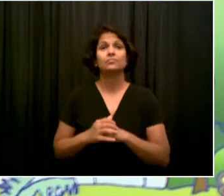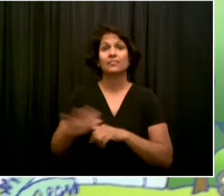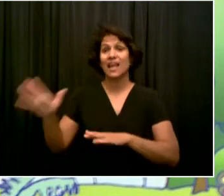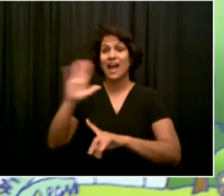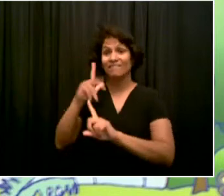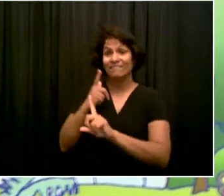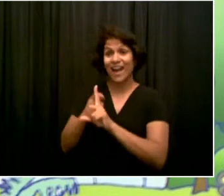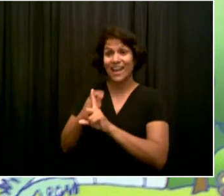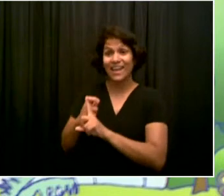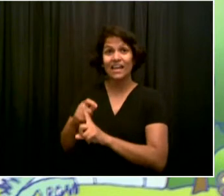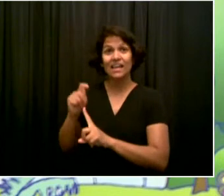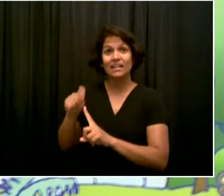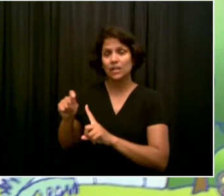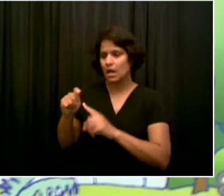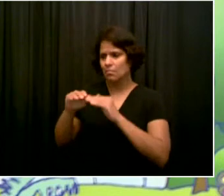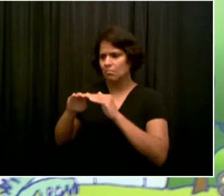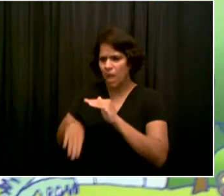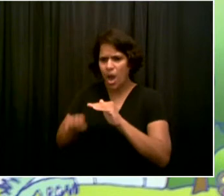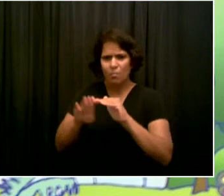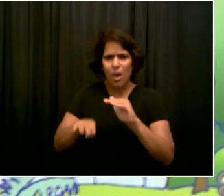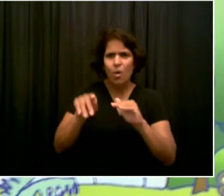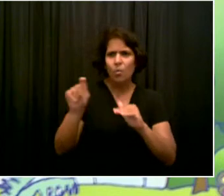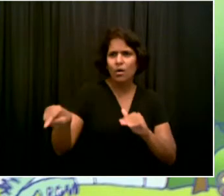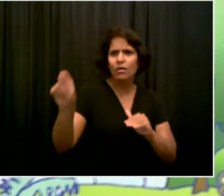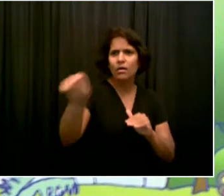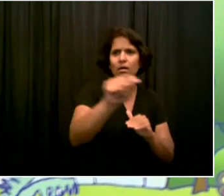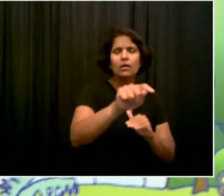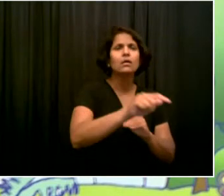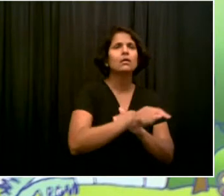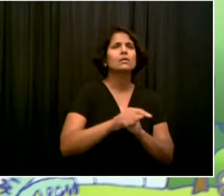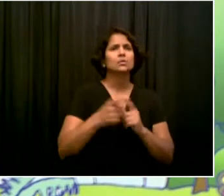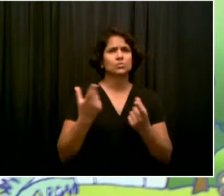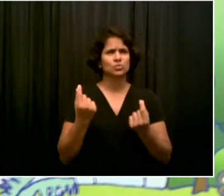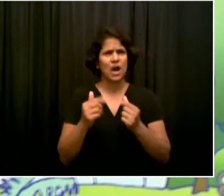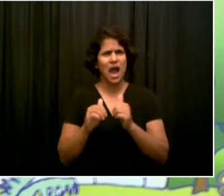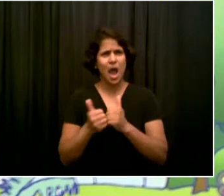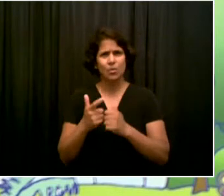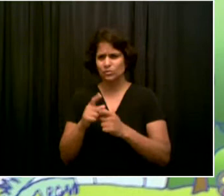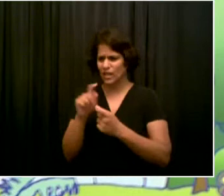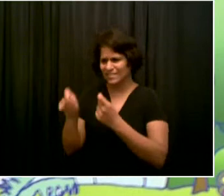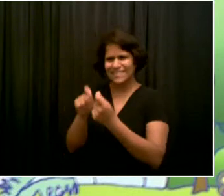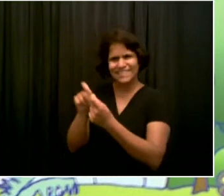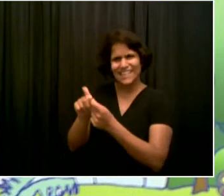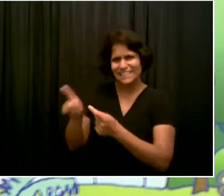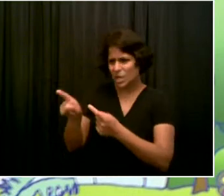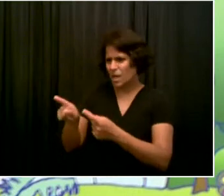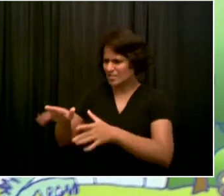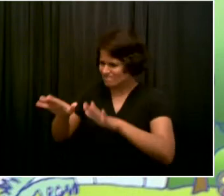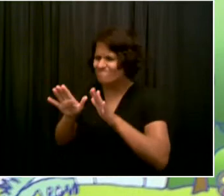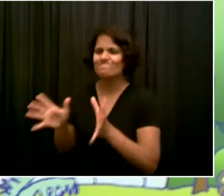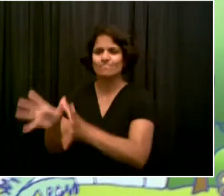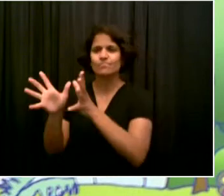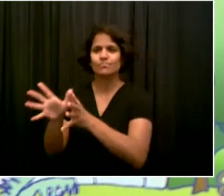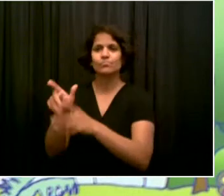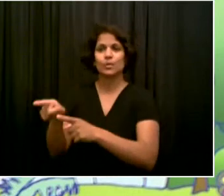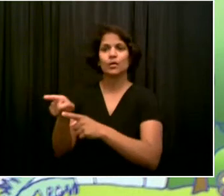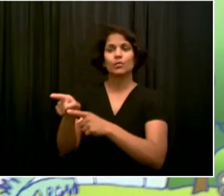BE LAGGING AS FART HE NUMBER OF PEOPLE RECEIVING VACCINE? HAVE YOU BEEN TARGETING THEM WITH SPECIFIC,